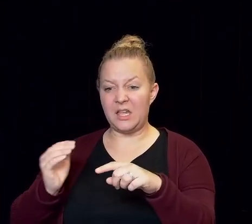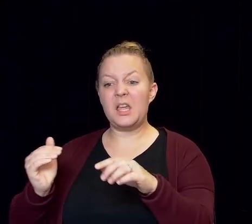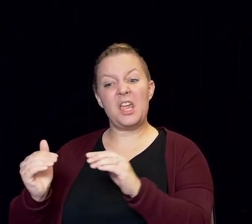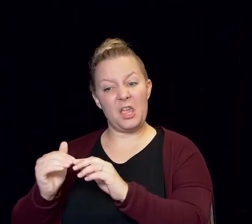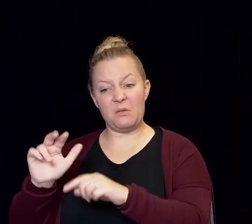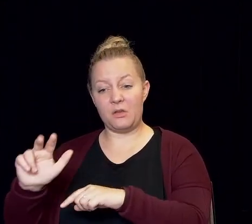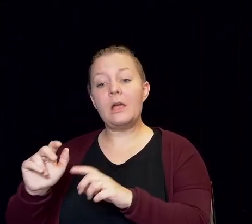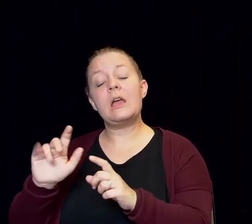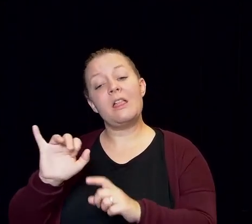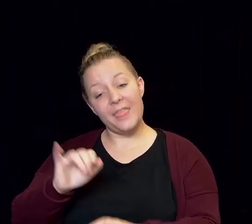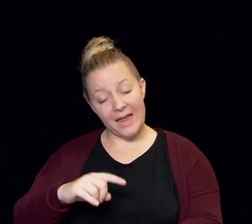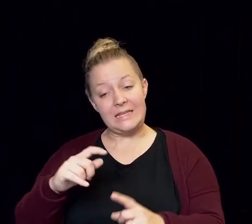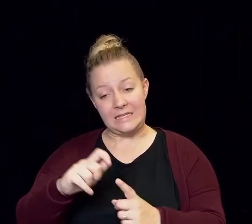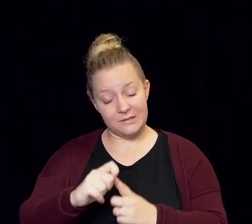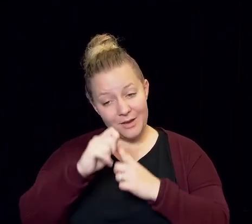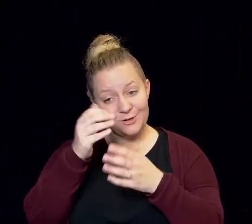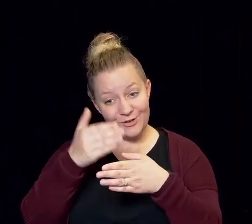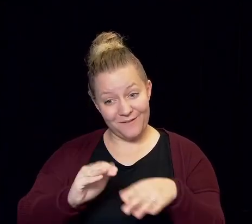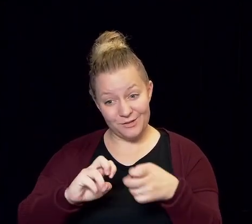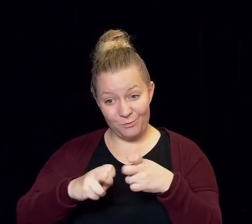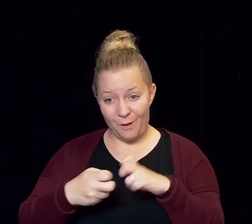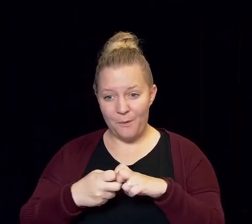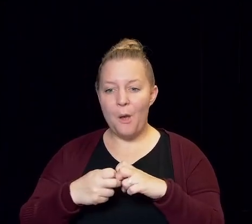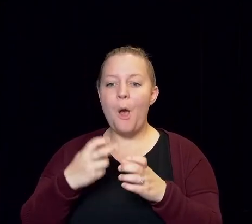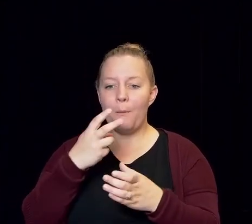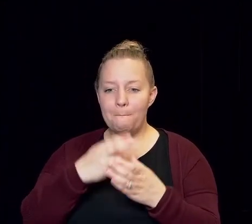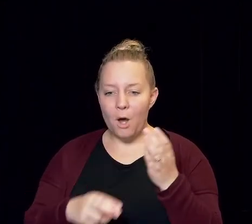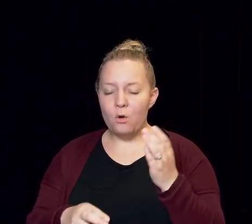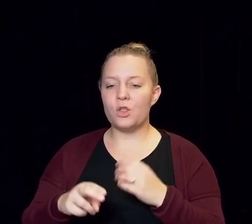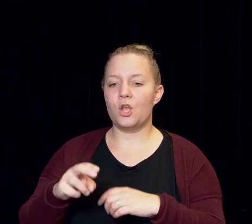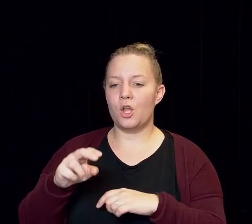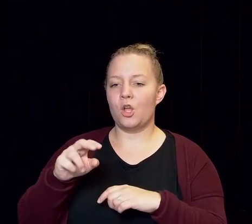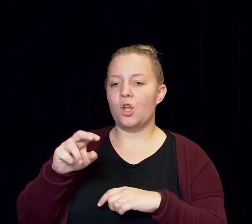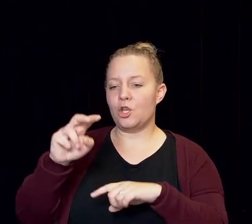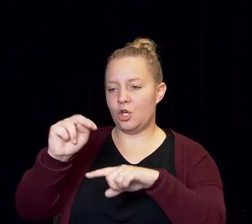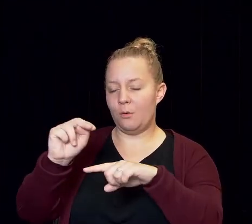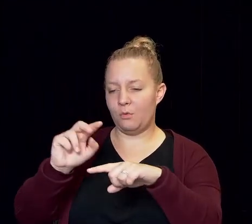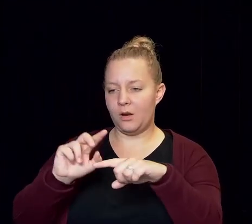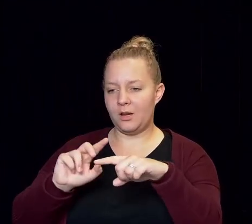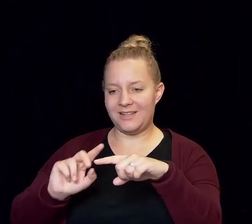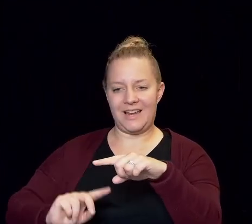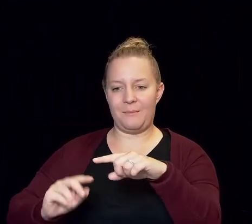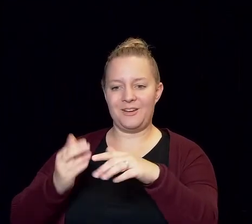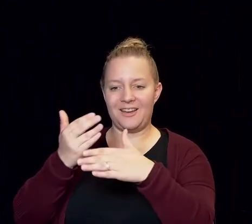that just so happens that both the numerators and the denominators do divide nicely. Remember, that is